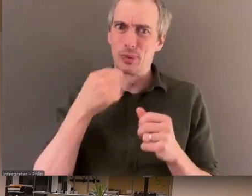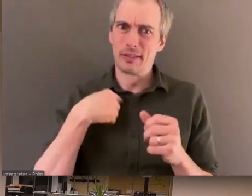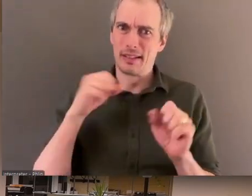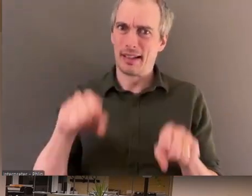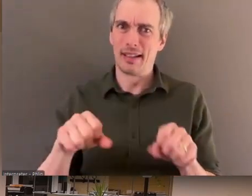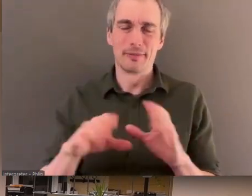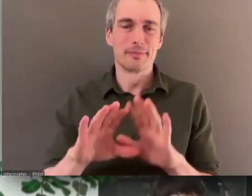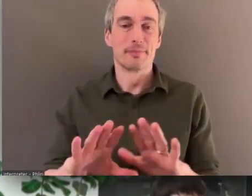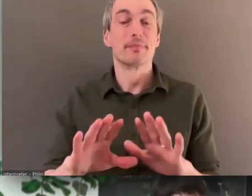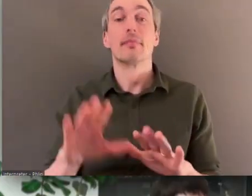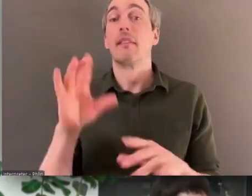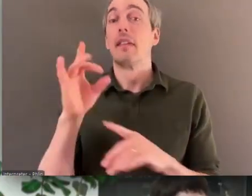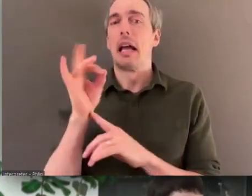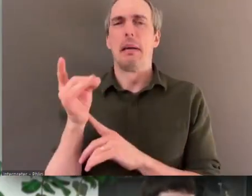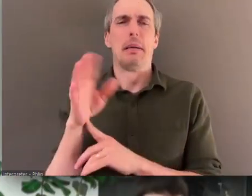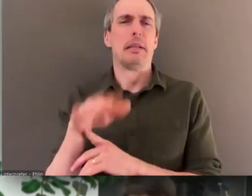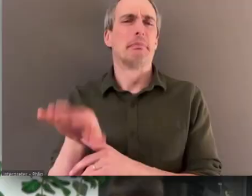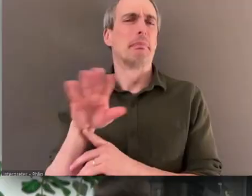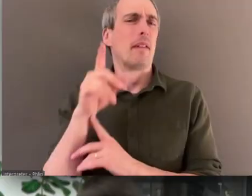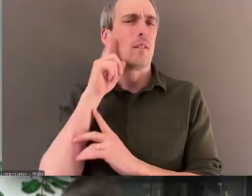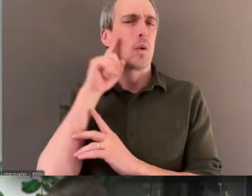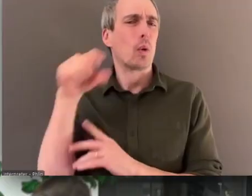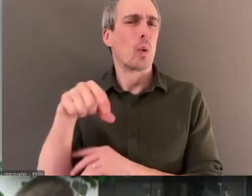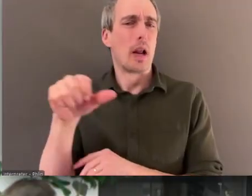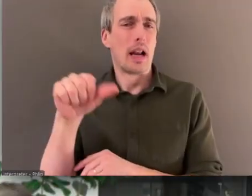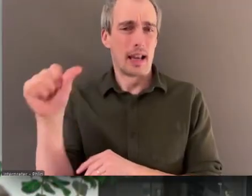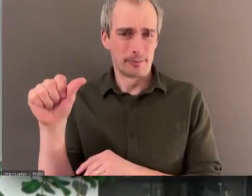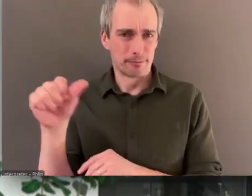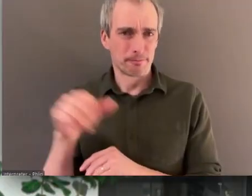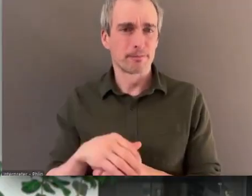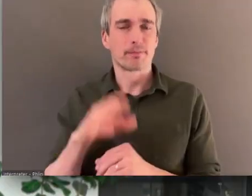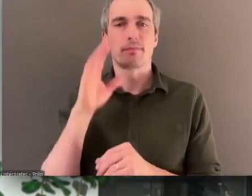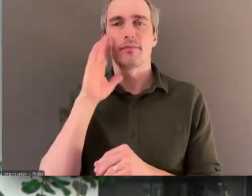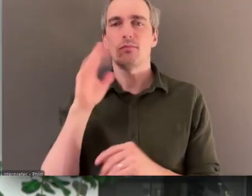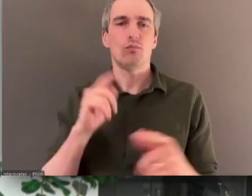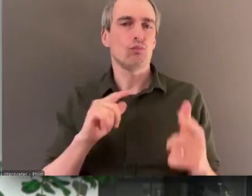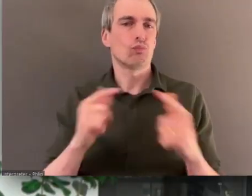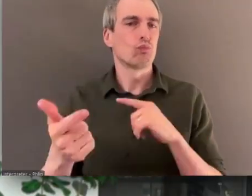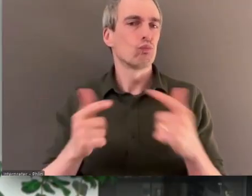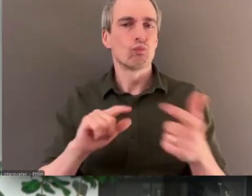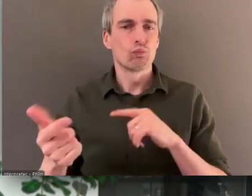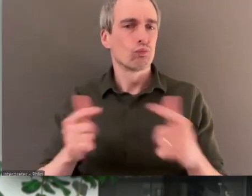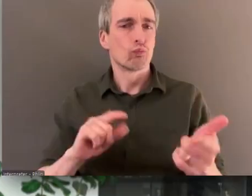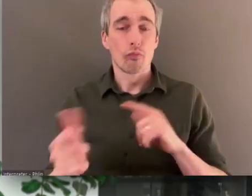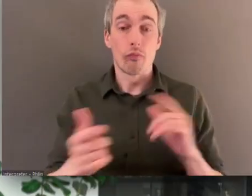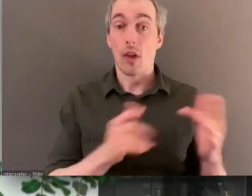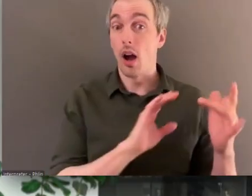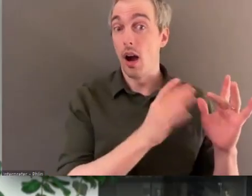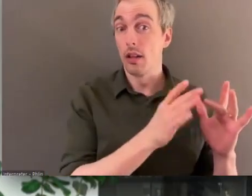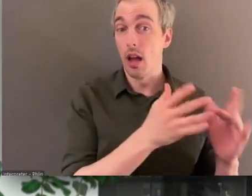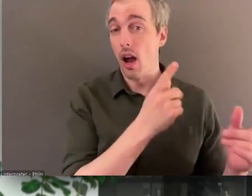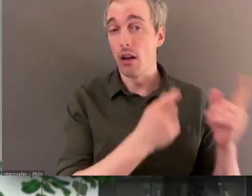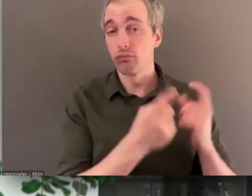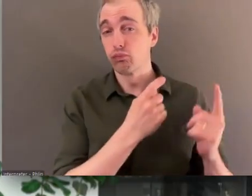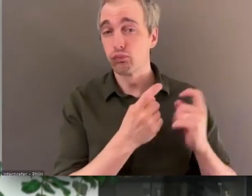And I'll go back and forth between questions coming through online and questions coming from the room here.